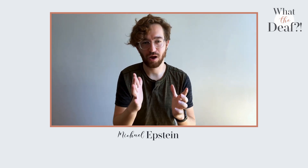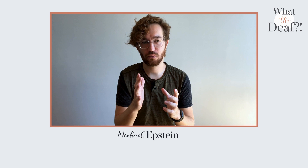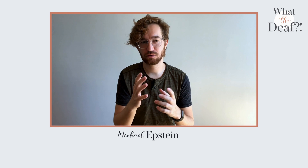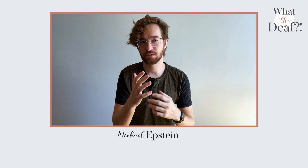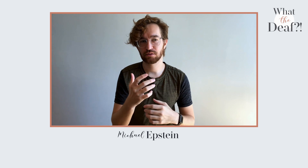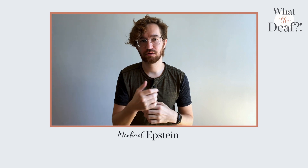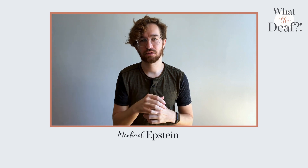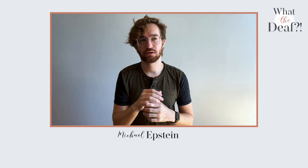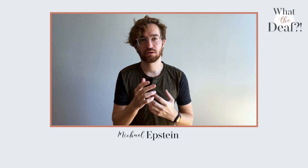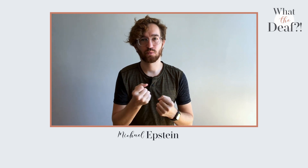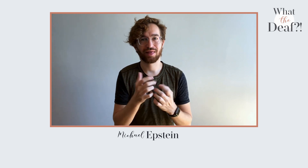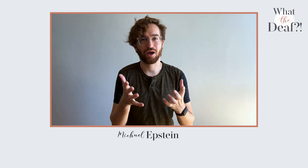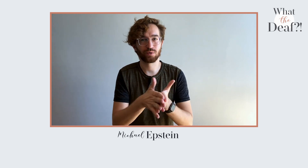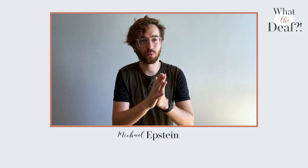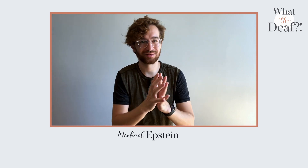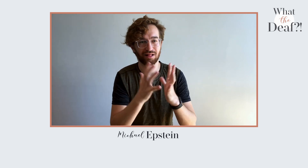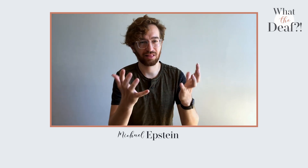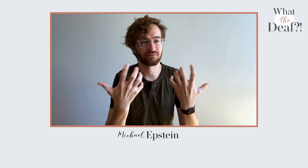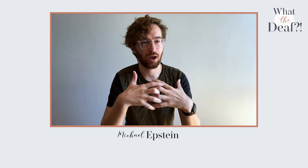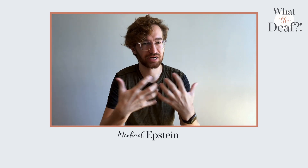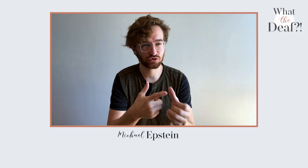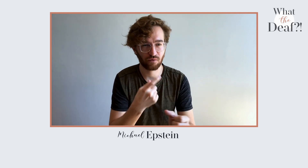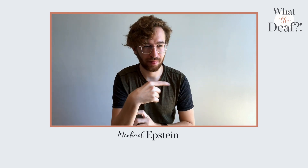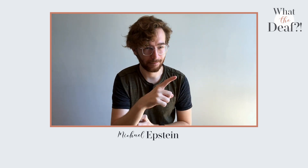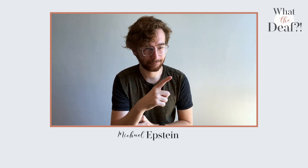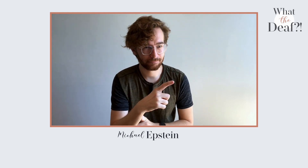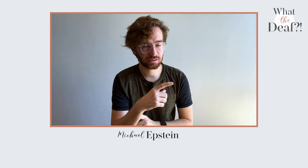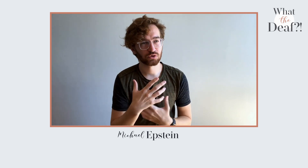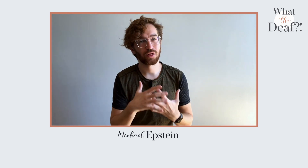without requesting a lot of accommodations from them.